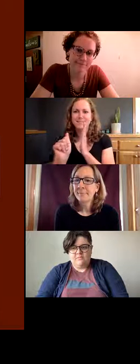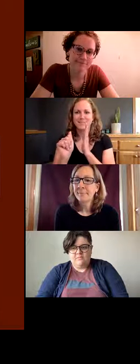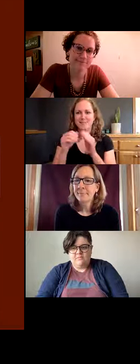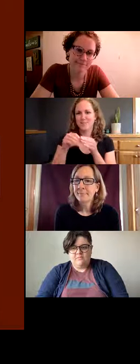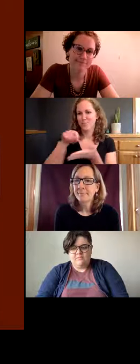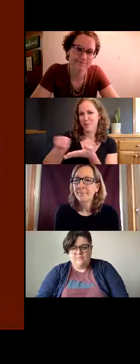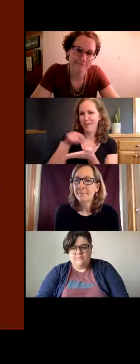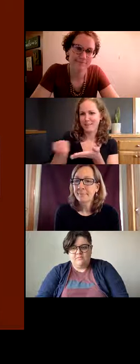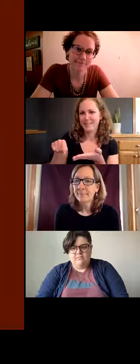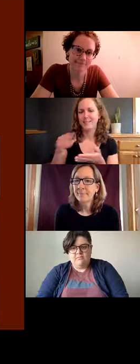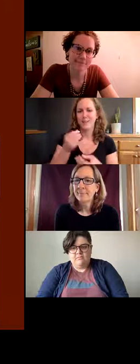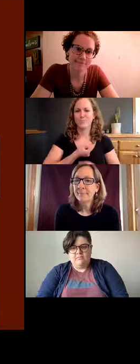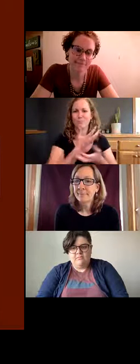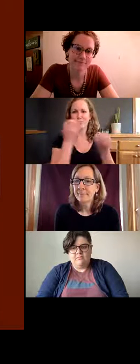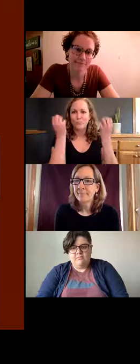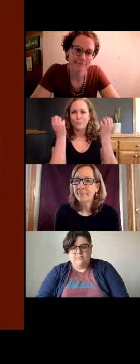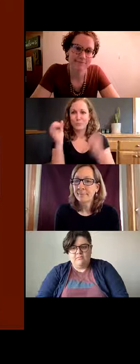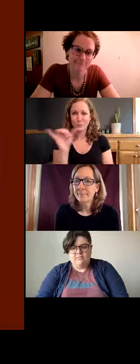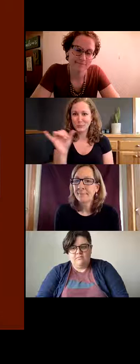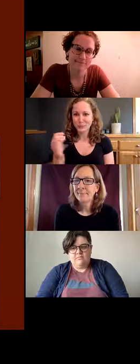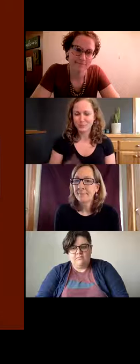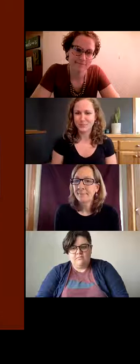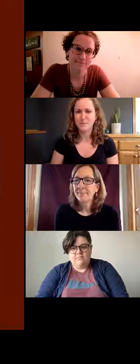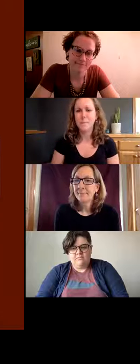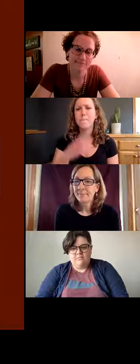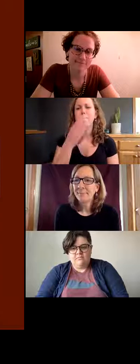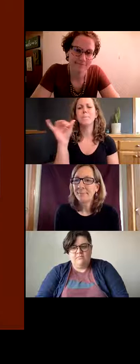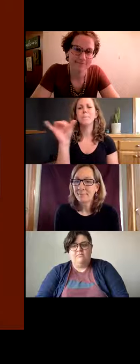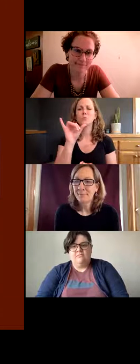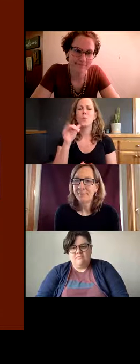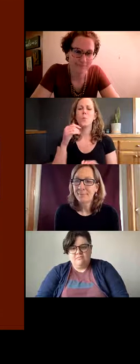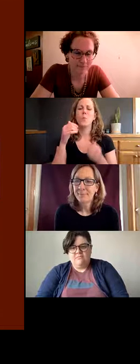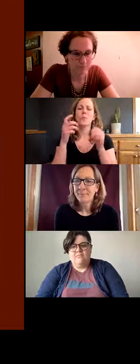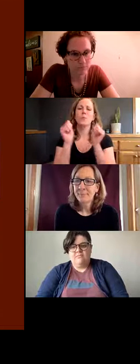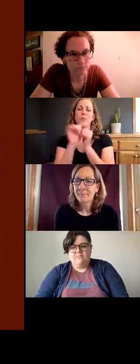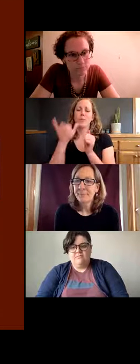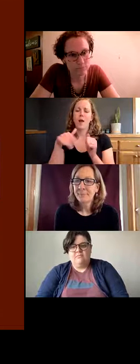with their language and grammar and writing, to be able to express that in ASL and English.